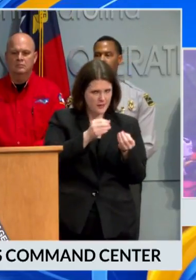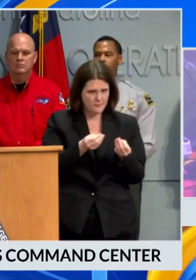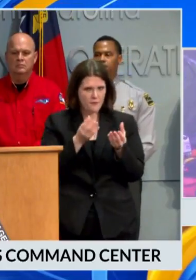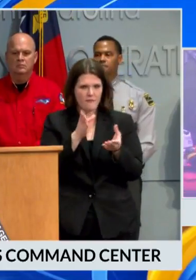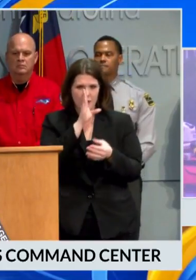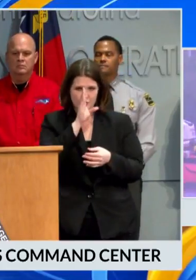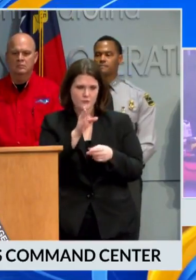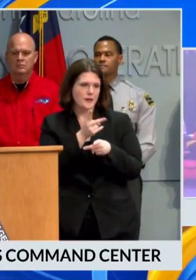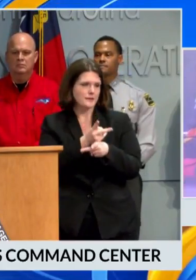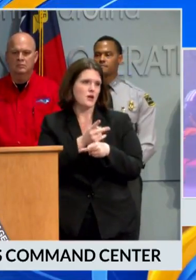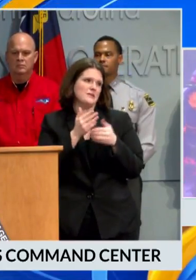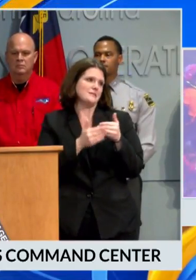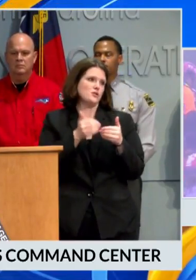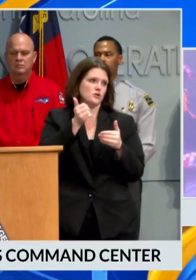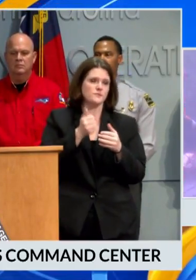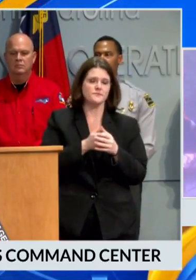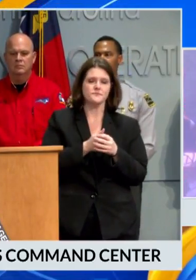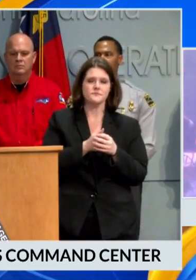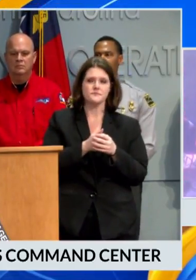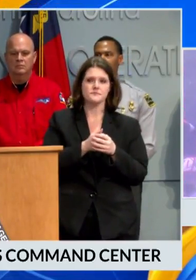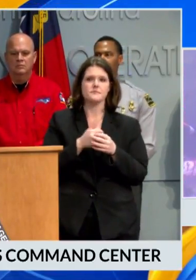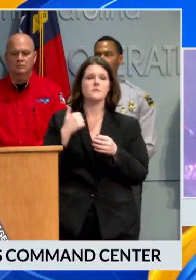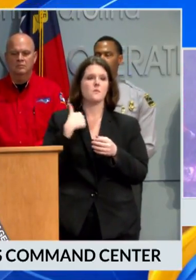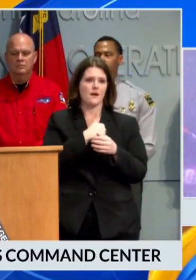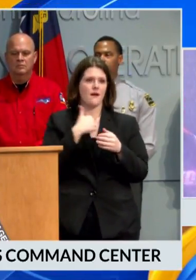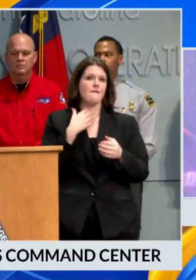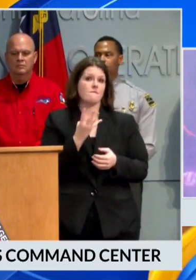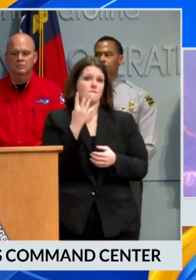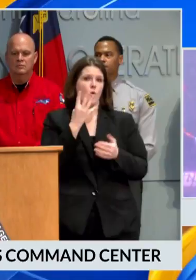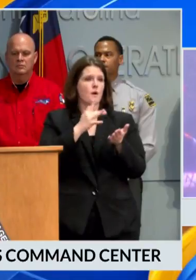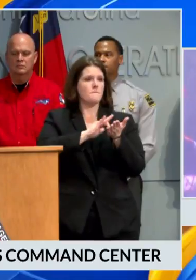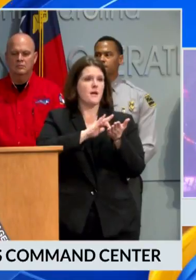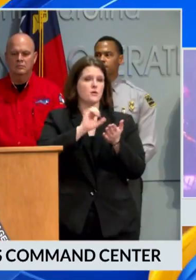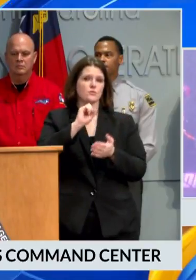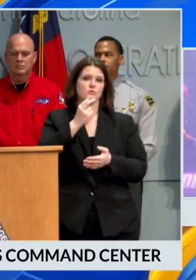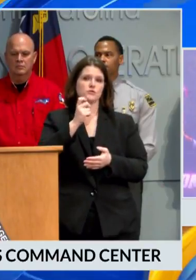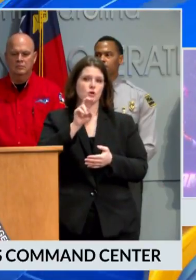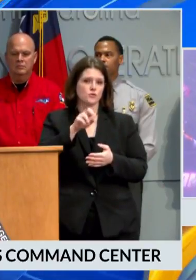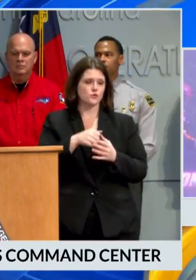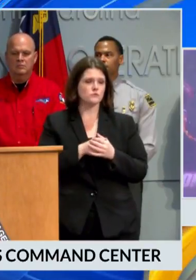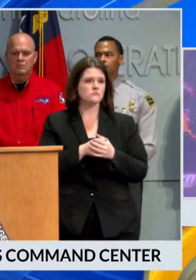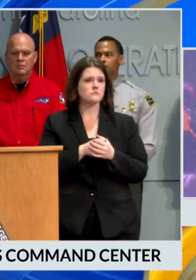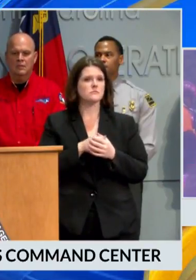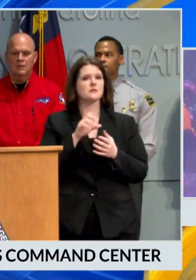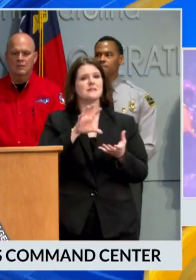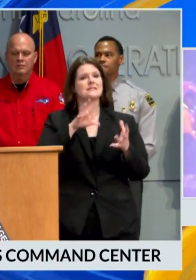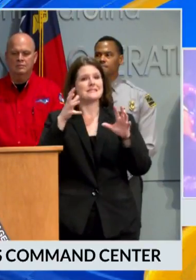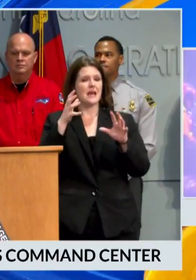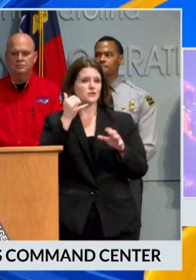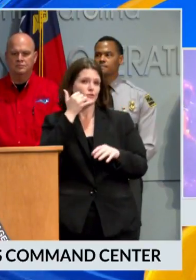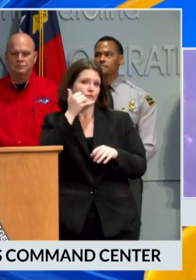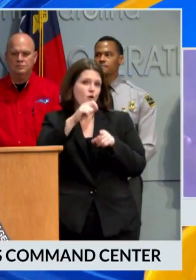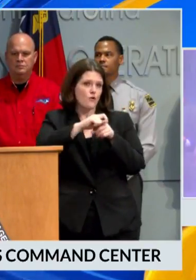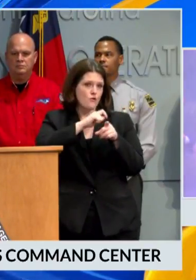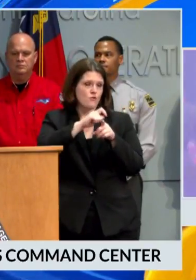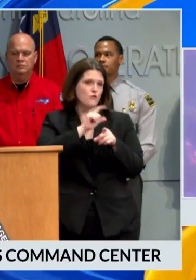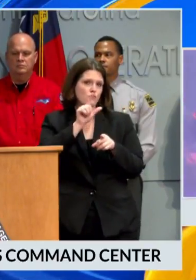HEALTHY FOODS. WE ALSO HAVE PUT IN PLACE SOME ADDITIONAL FORMS OF FLEXIBILITY IN OUR MEDICAID PROGRAM SO PEOPLE CAN GET CARE EASIER AND DOCTORS CAN PROVIDE THAT DIRECT CARE.